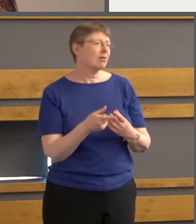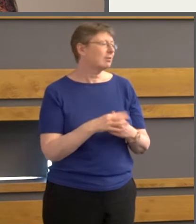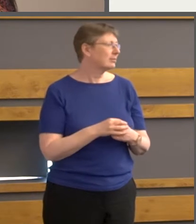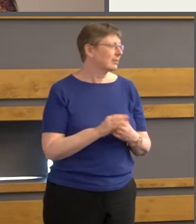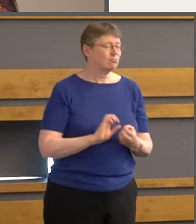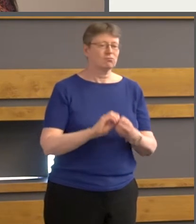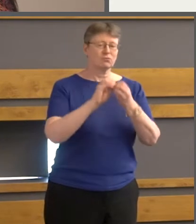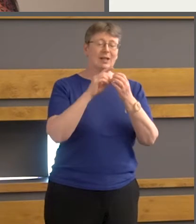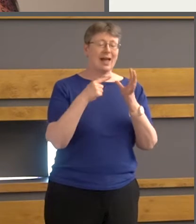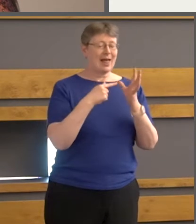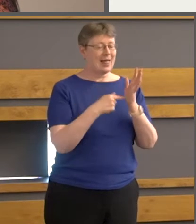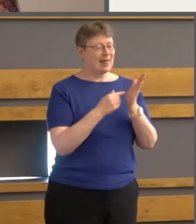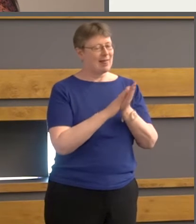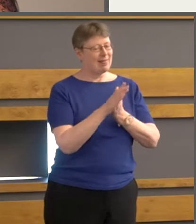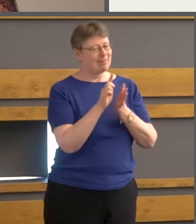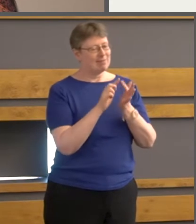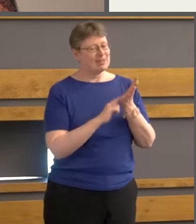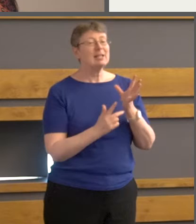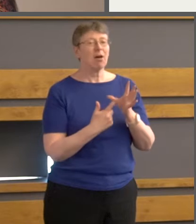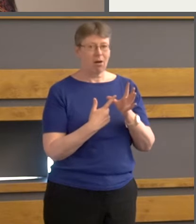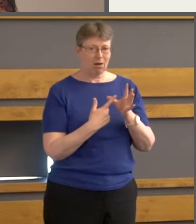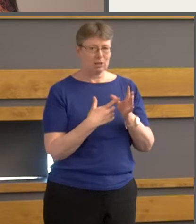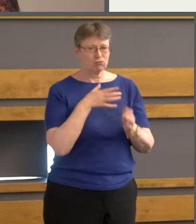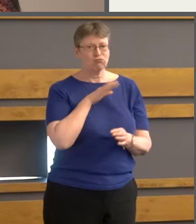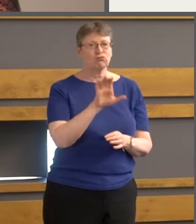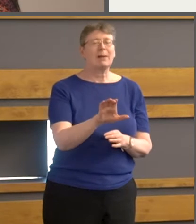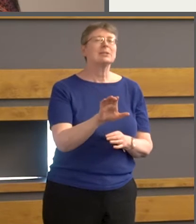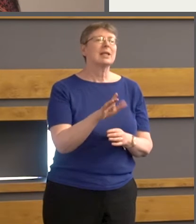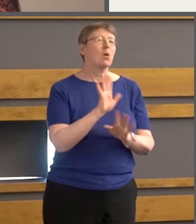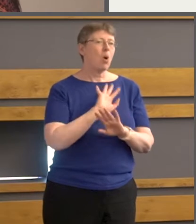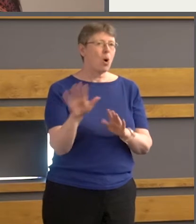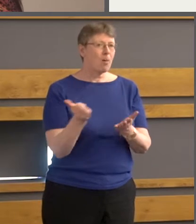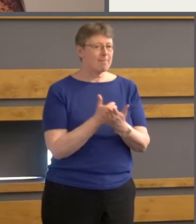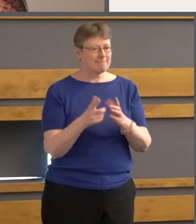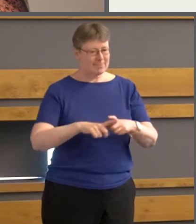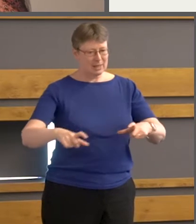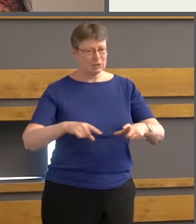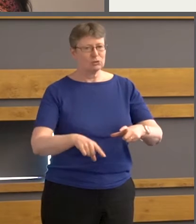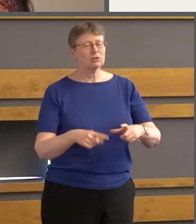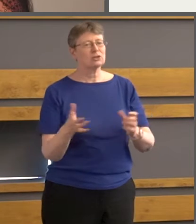Pallas Athena as its emblem, her presence gracing all their bank notes after being agreed upon for their seal